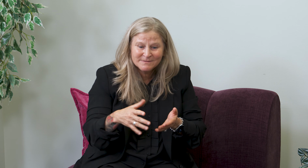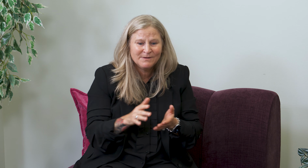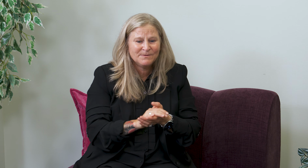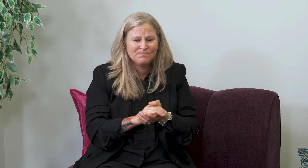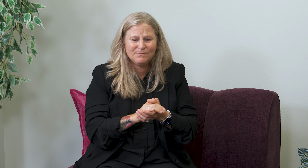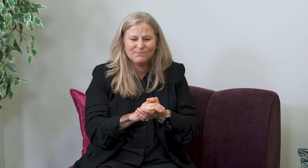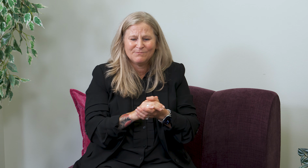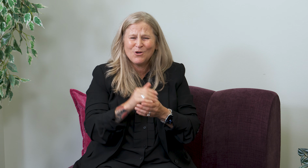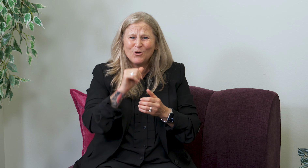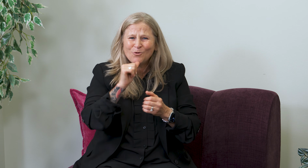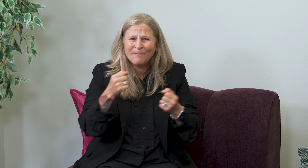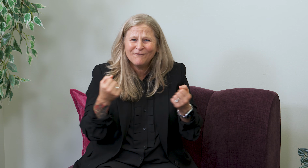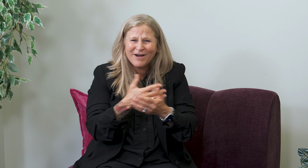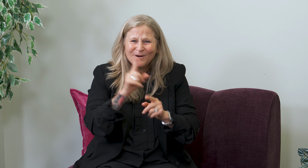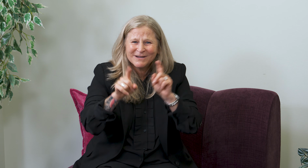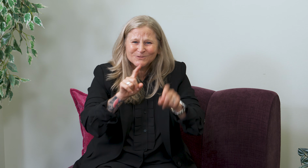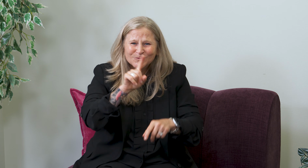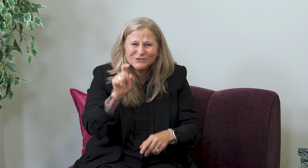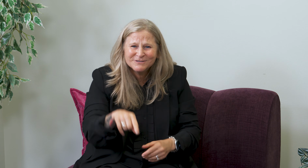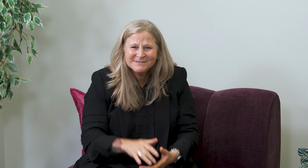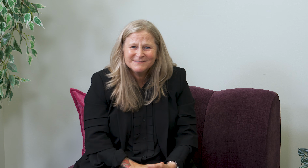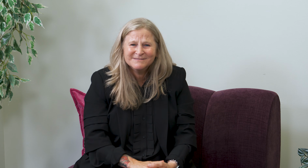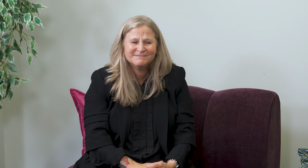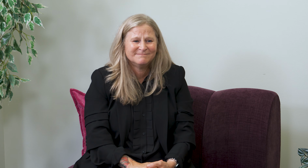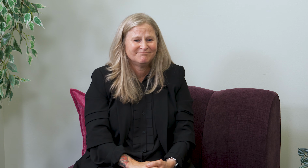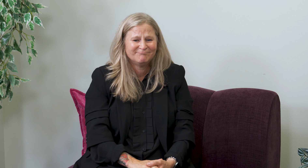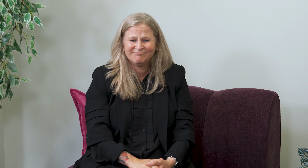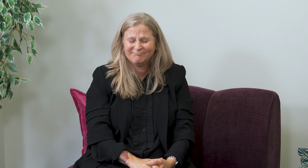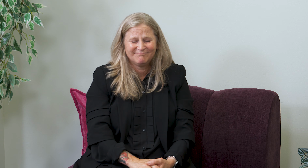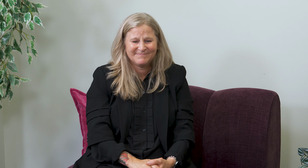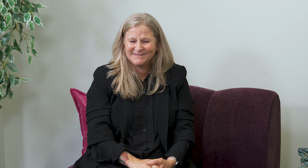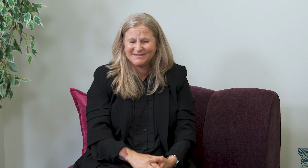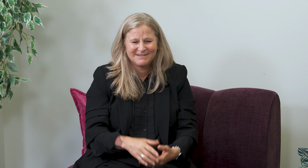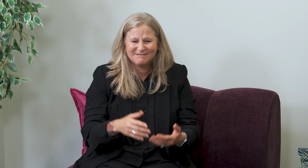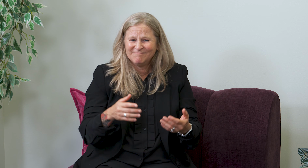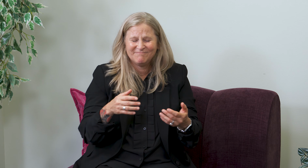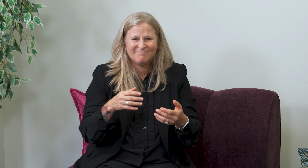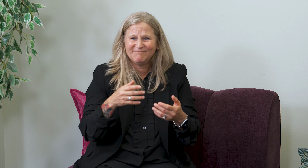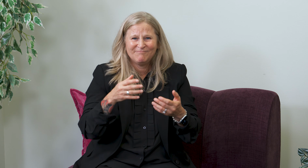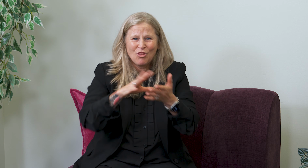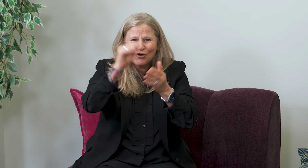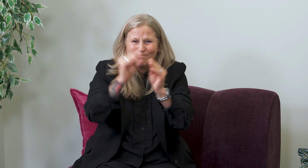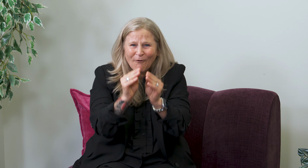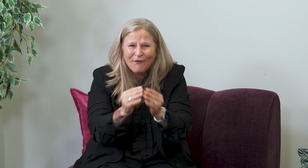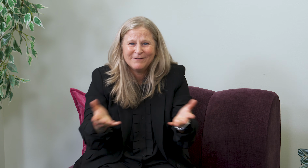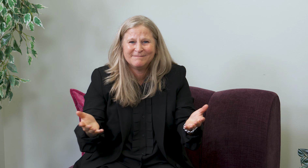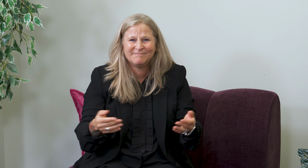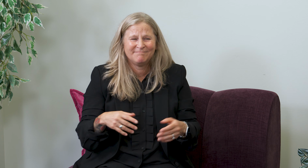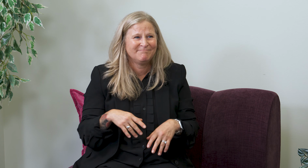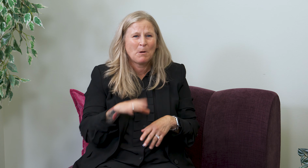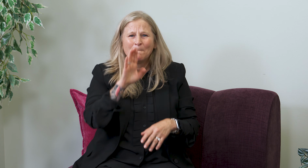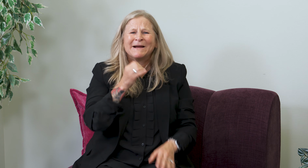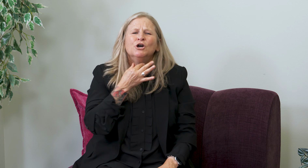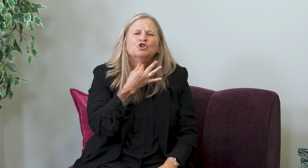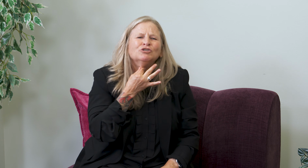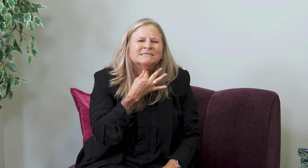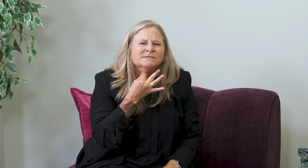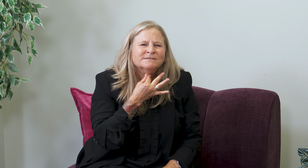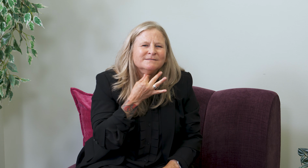So my message to the students is- “Don't be afraid to ask questions. learn more,